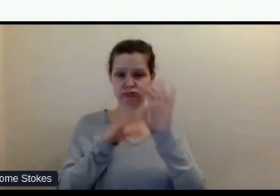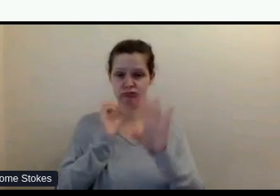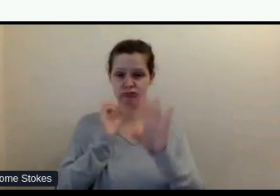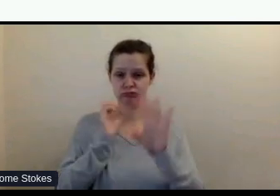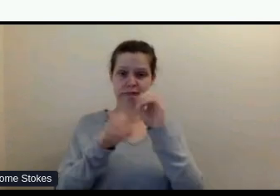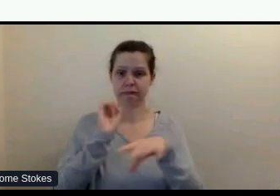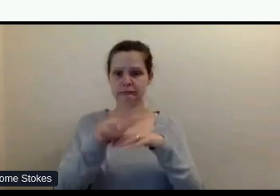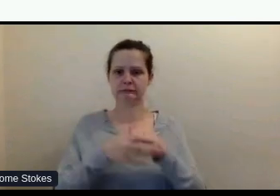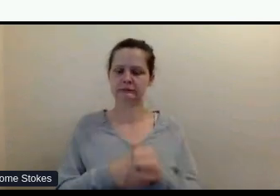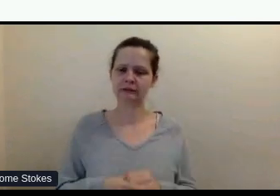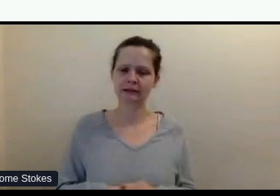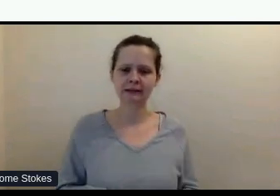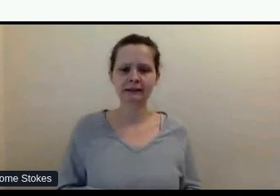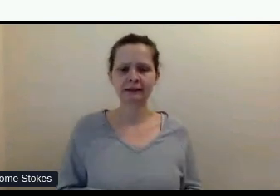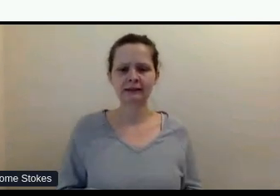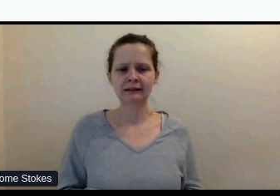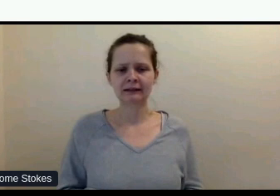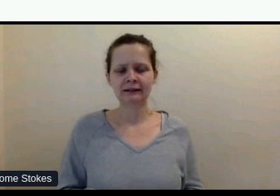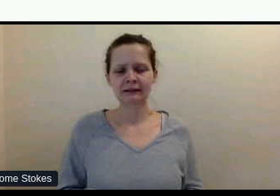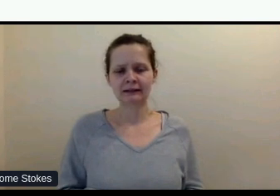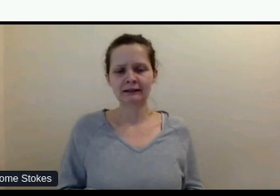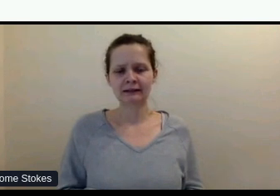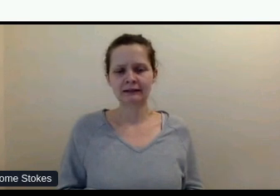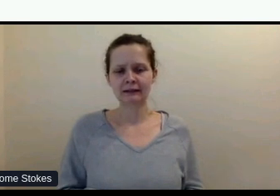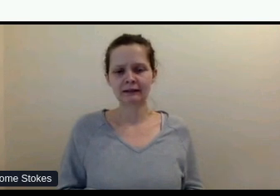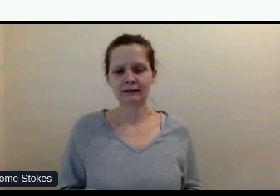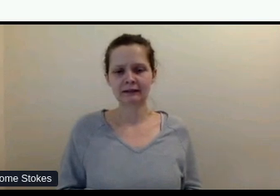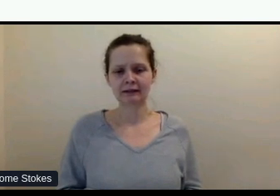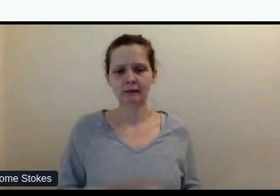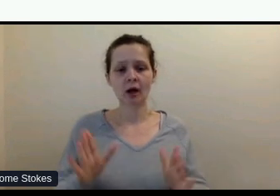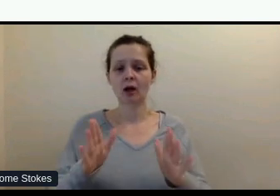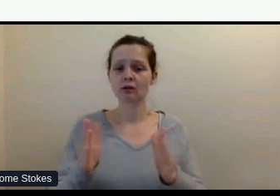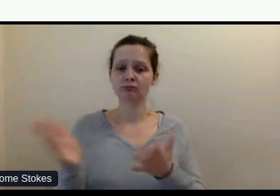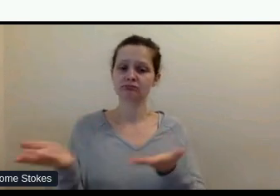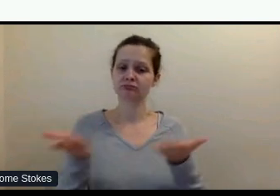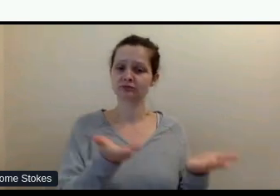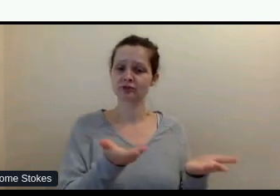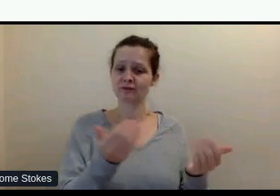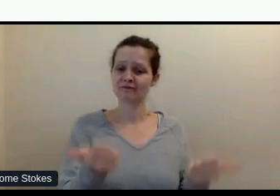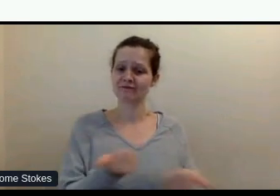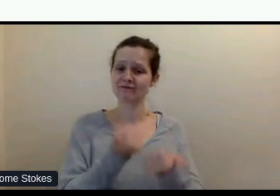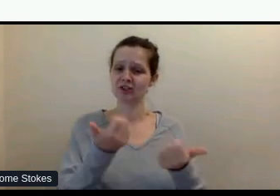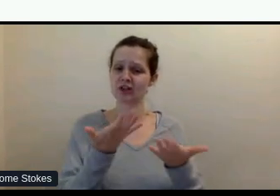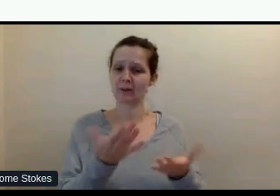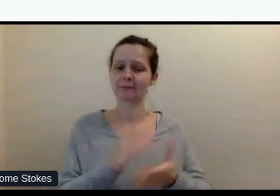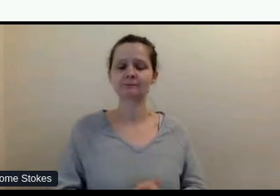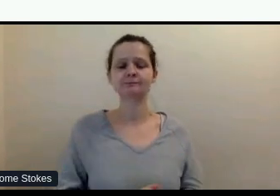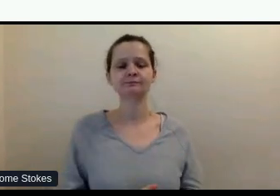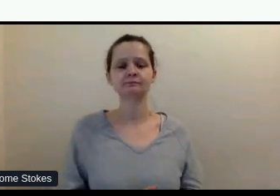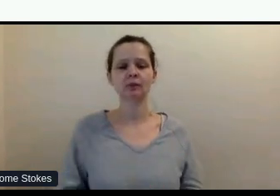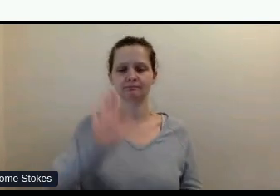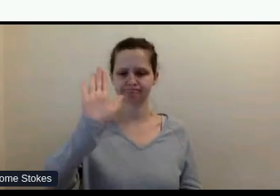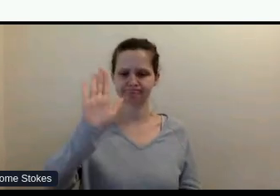I'll just leave you to close off the session. Yes, thank you everybody for listening in.